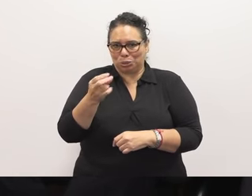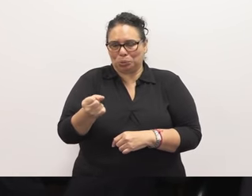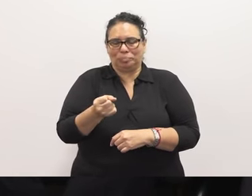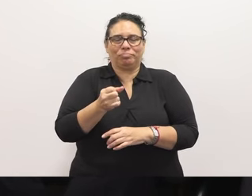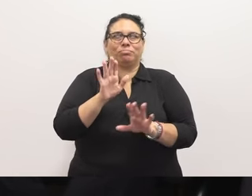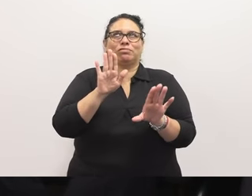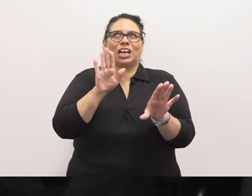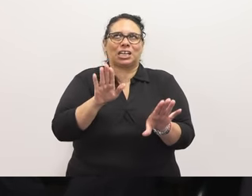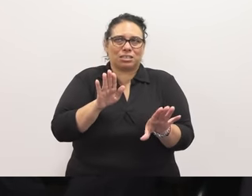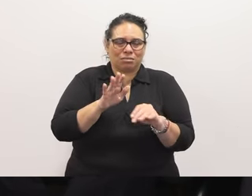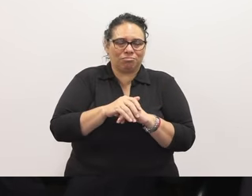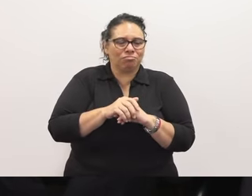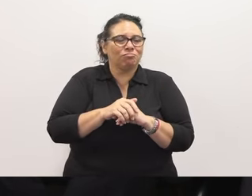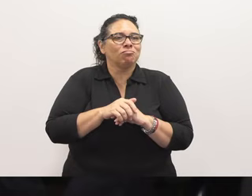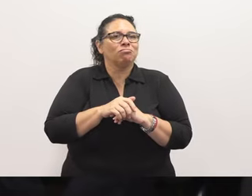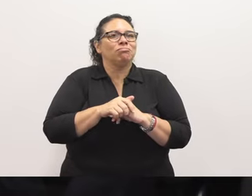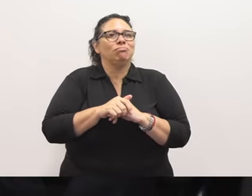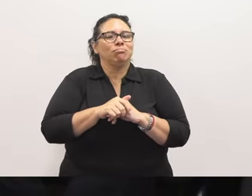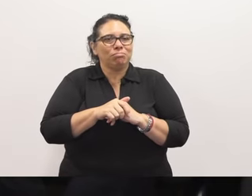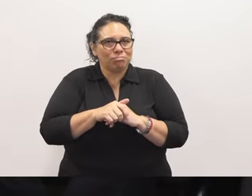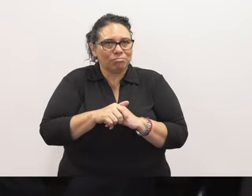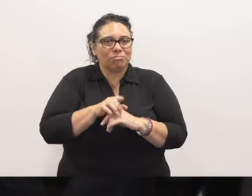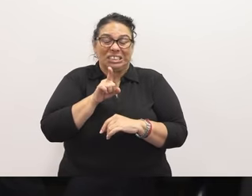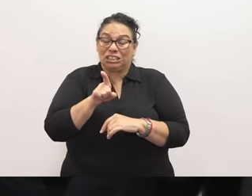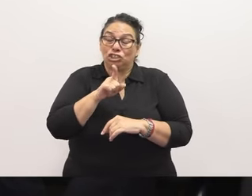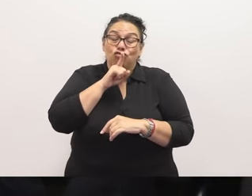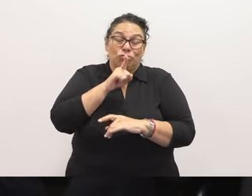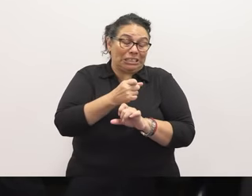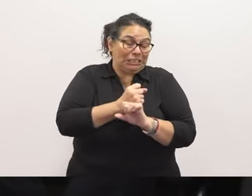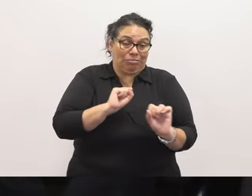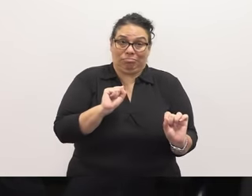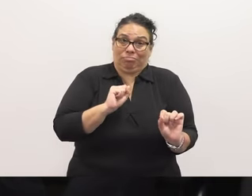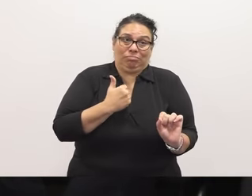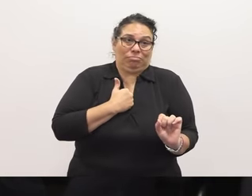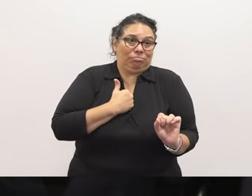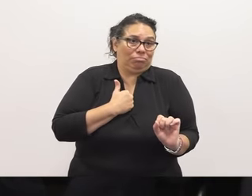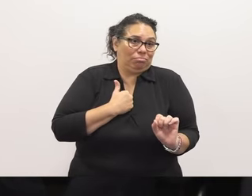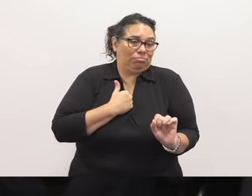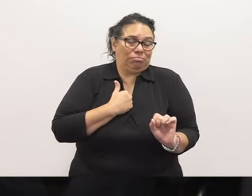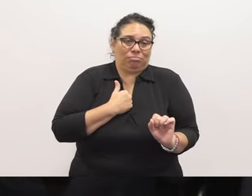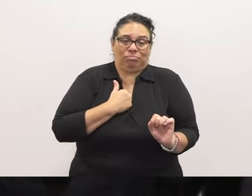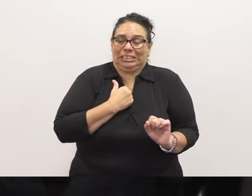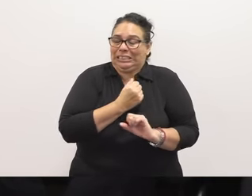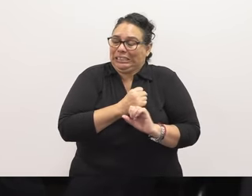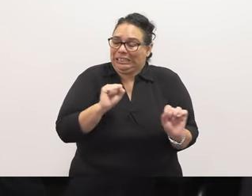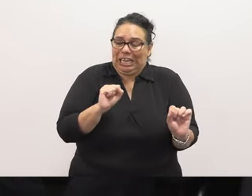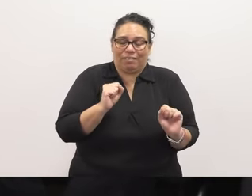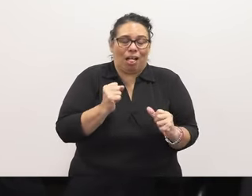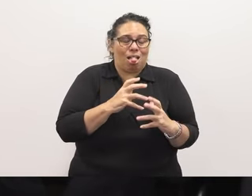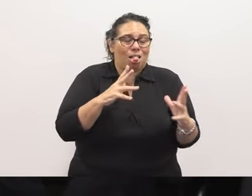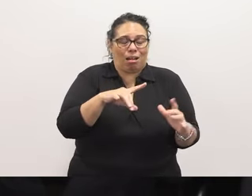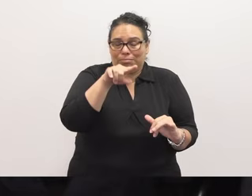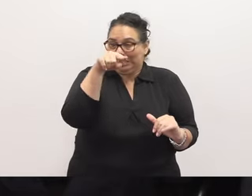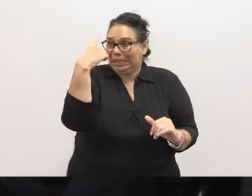He was really a safe haven for a lot of our Black students who were going through some tough times